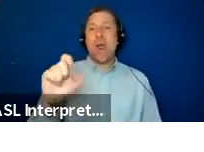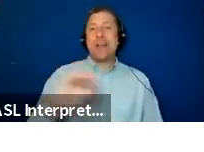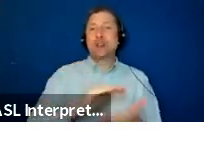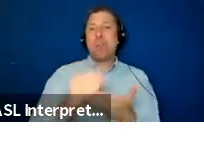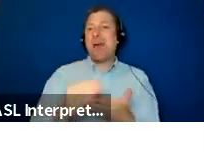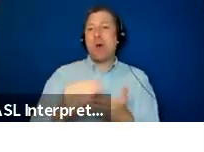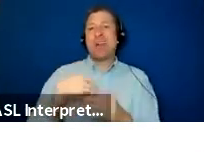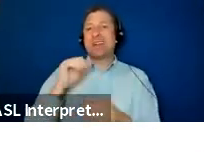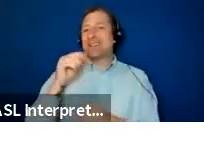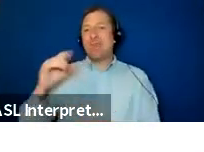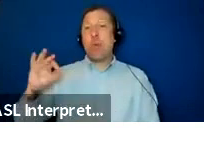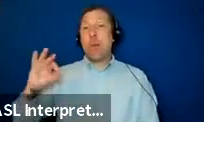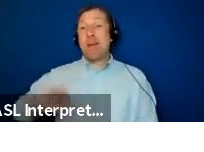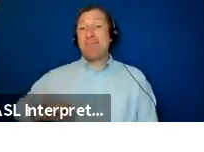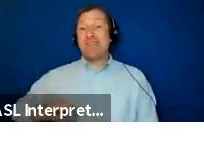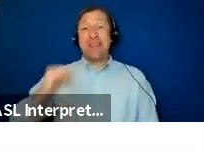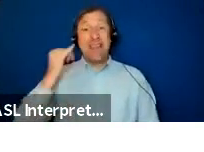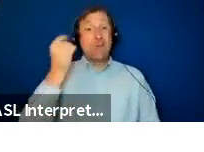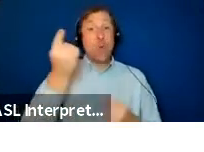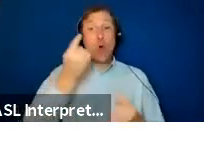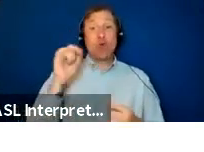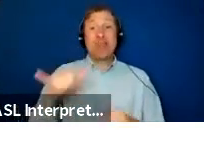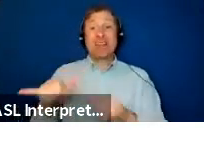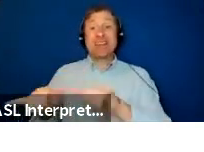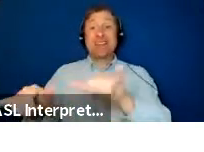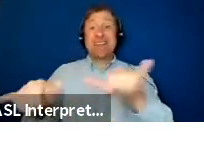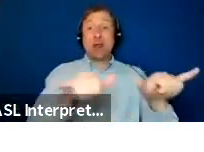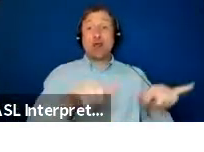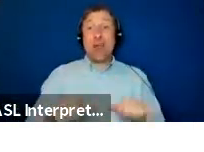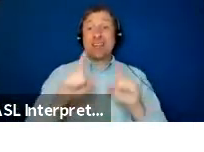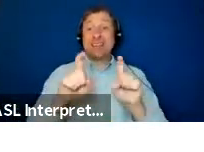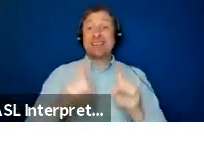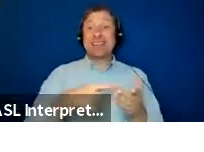that is a standardized testing payment that applies across all of the unions.